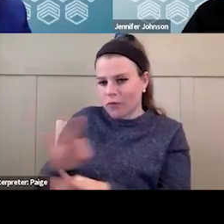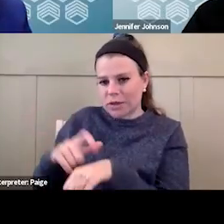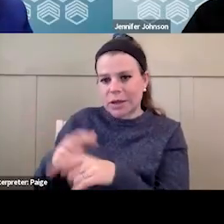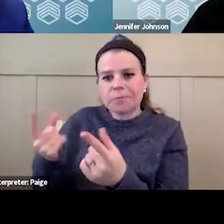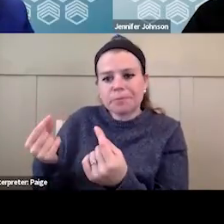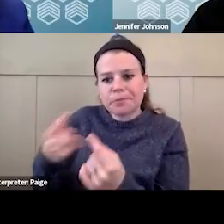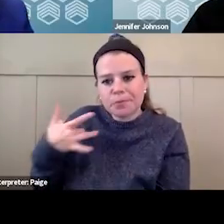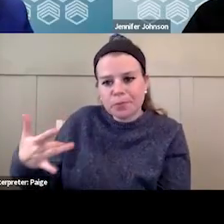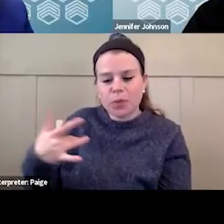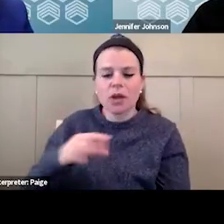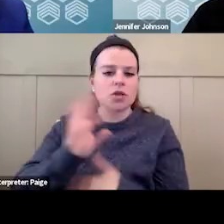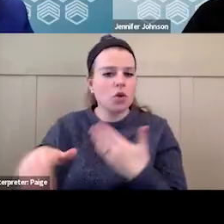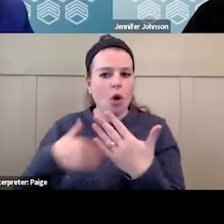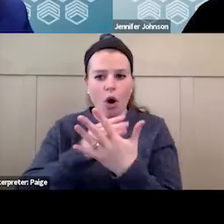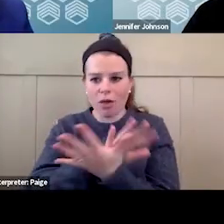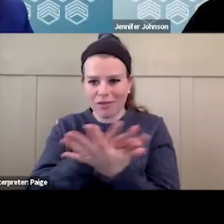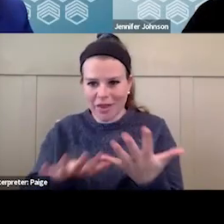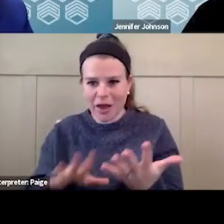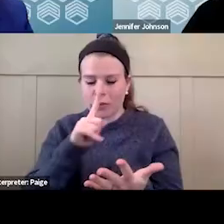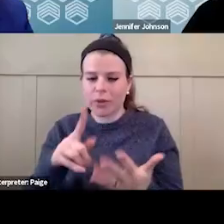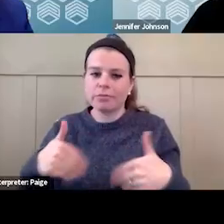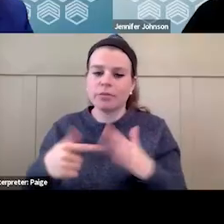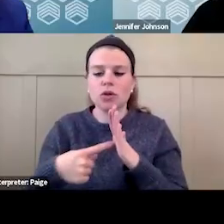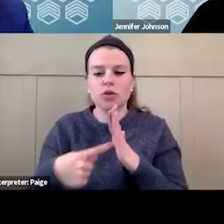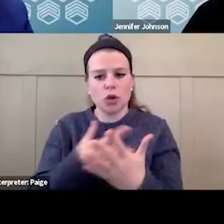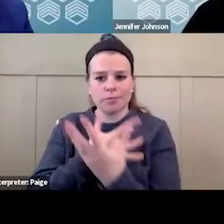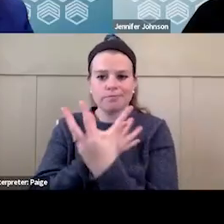So all of those things really show the compassion that we wanna show